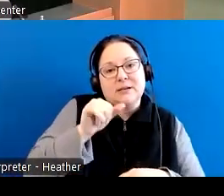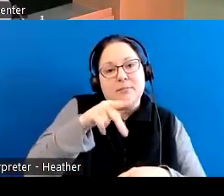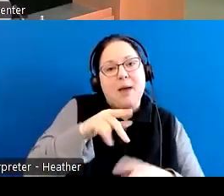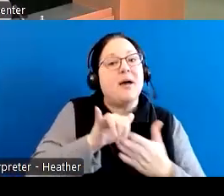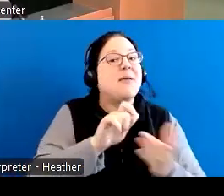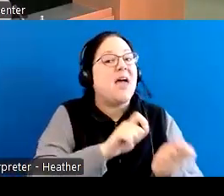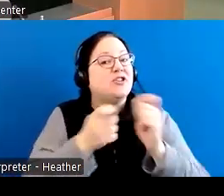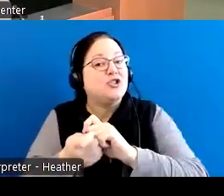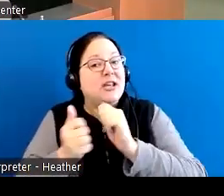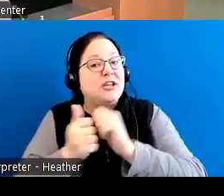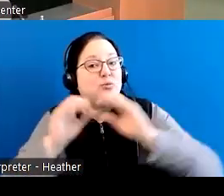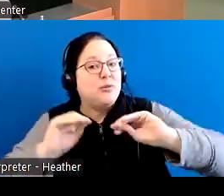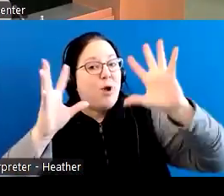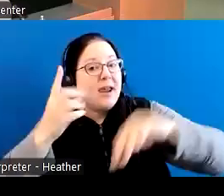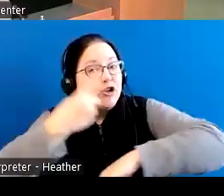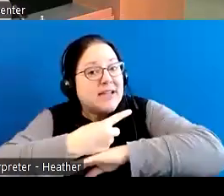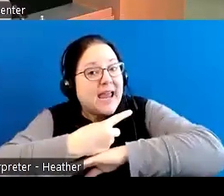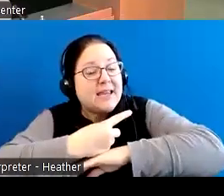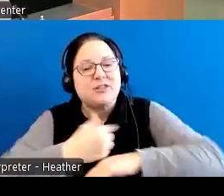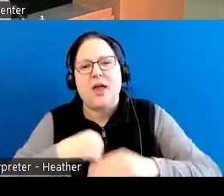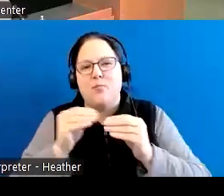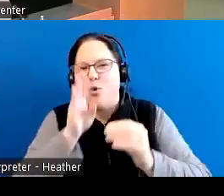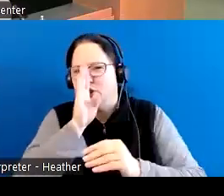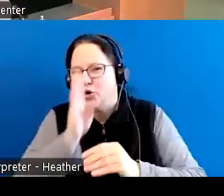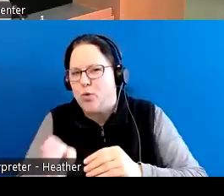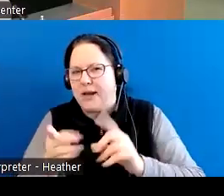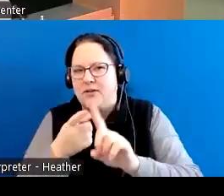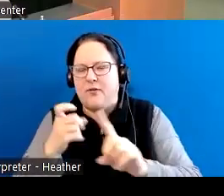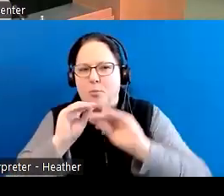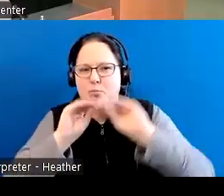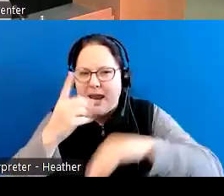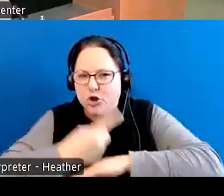admissions right from brighter days. So I would anticipate that number actually changing a little